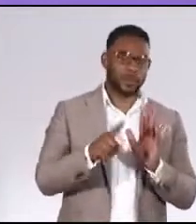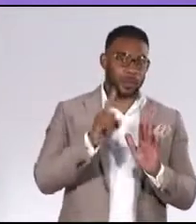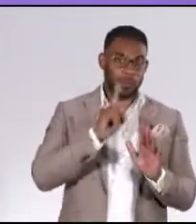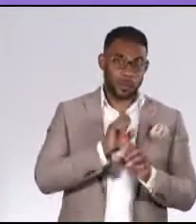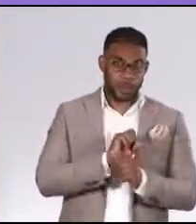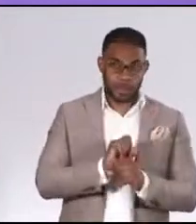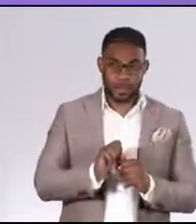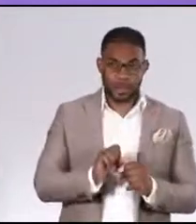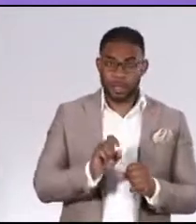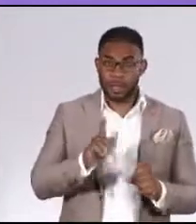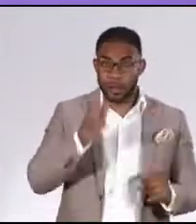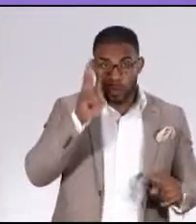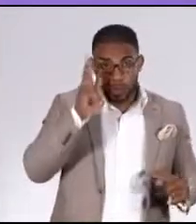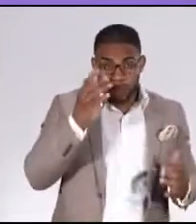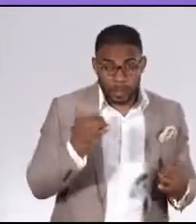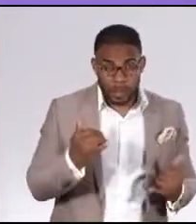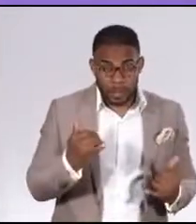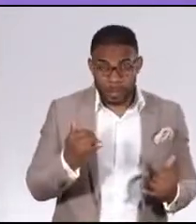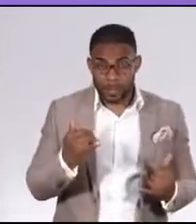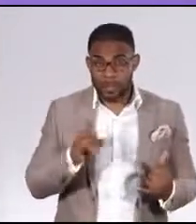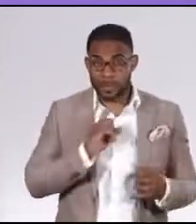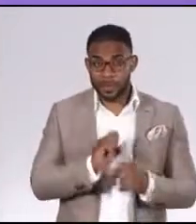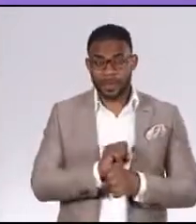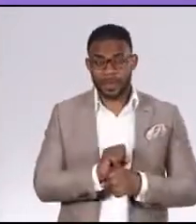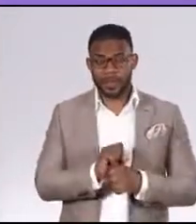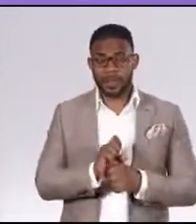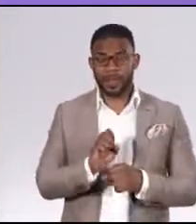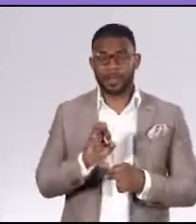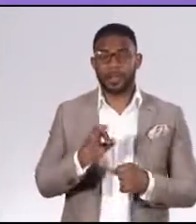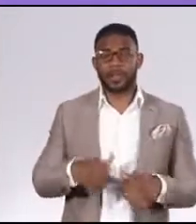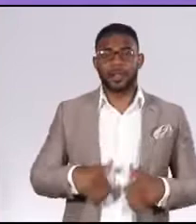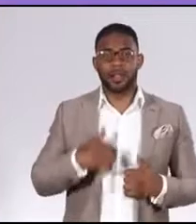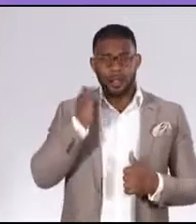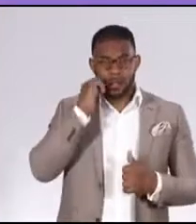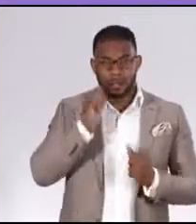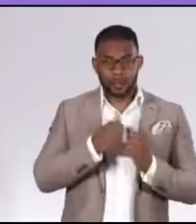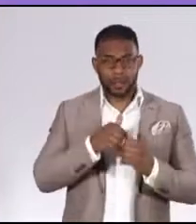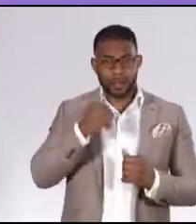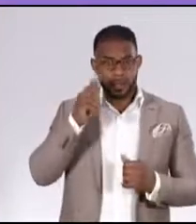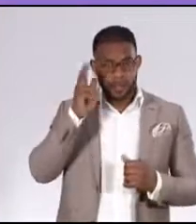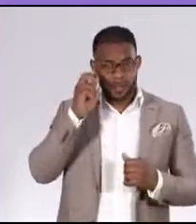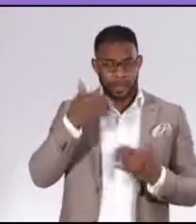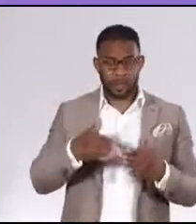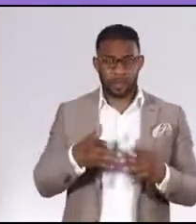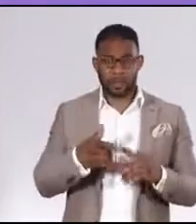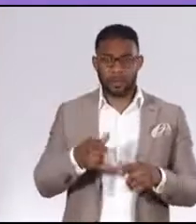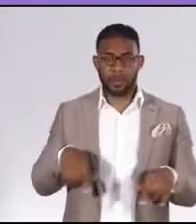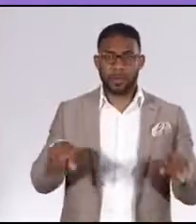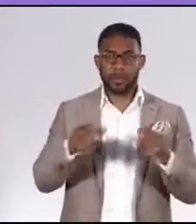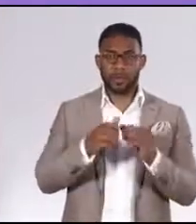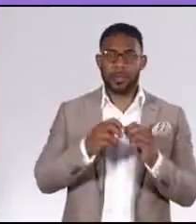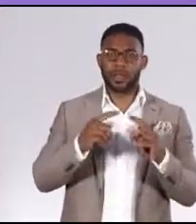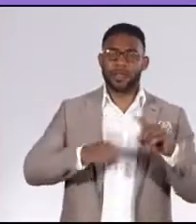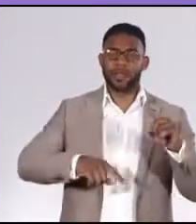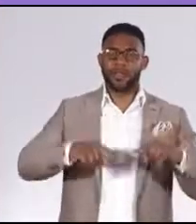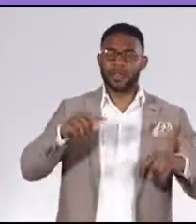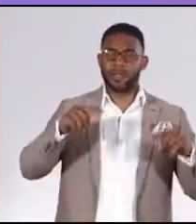You'll hear today the reality of living daily with hearing loss, from those with varying degrees of hearing loss,